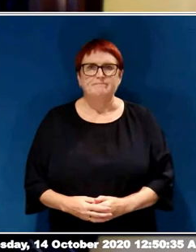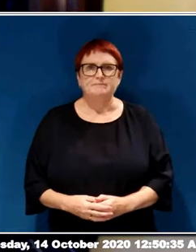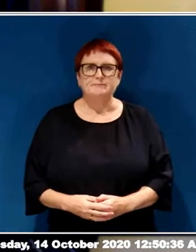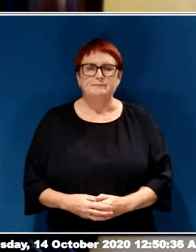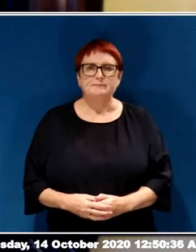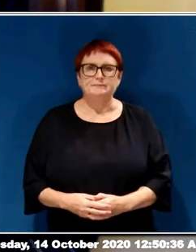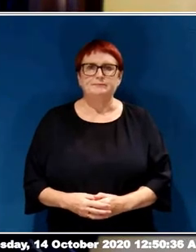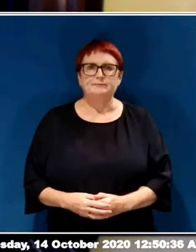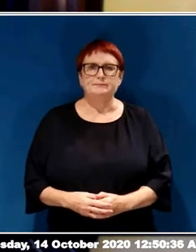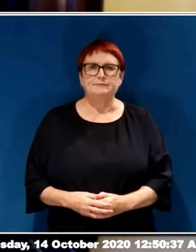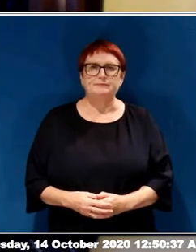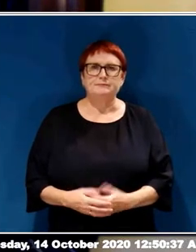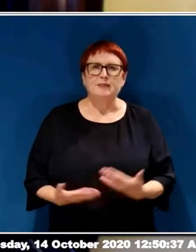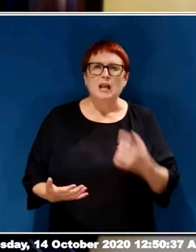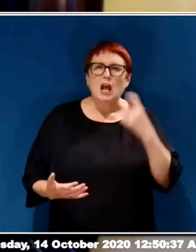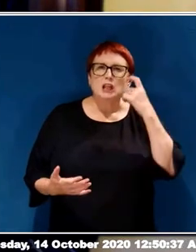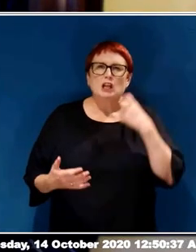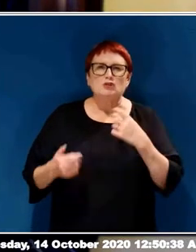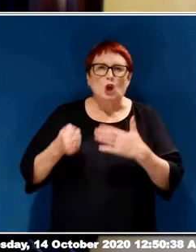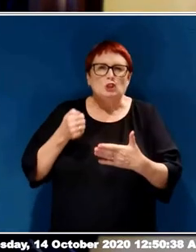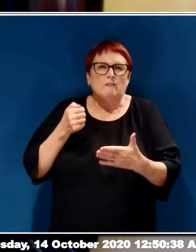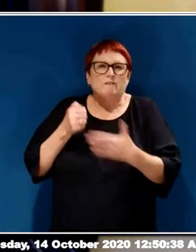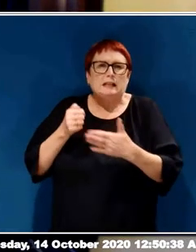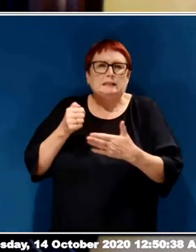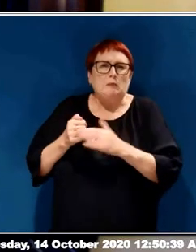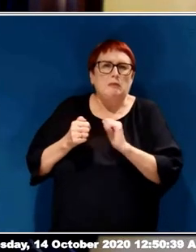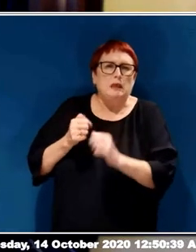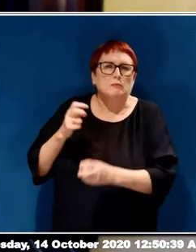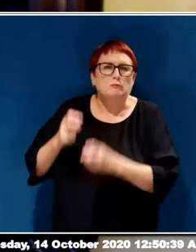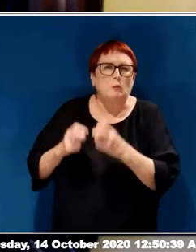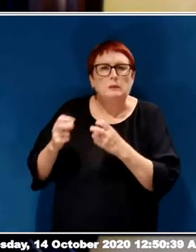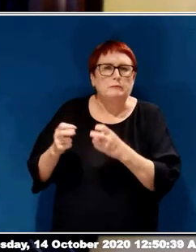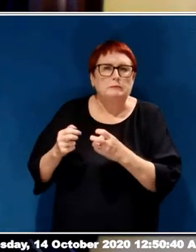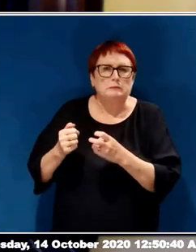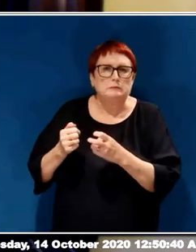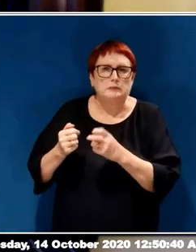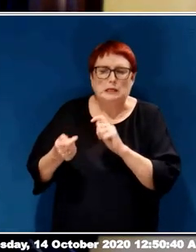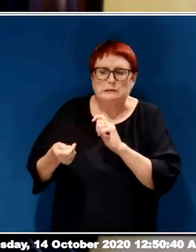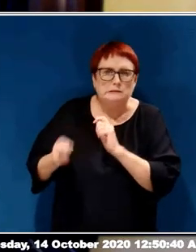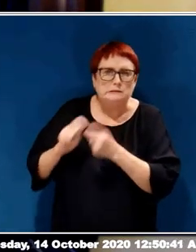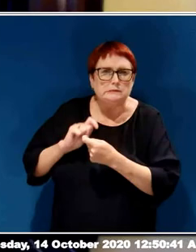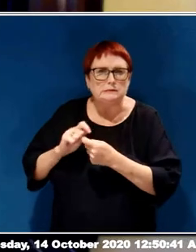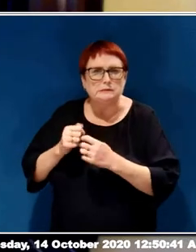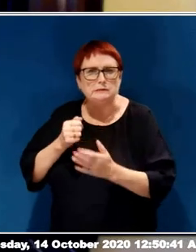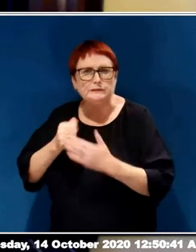Such an approach can really kind of mask the individual characteristics and